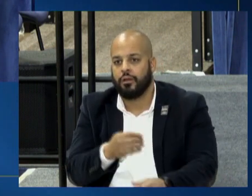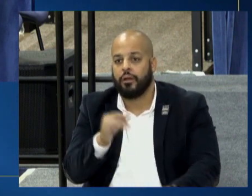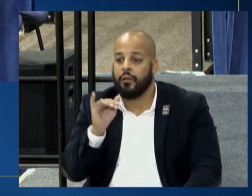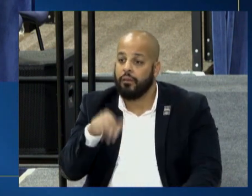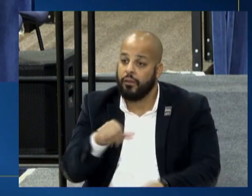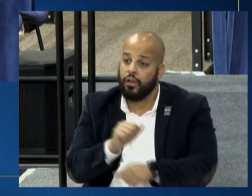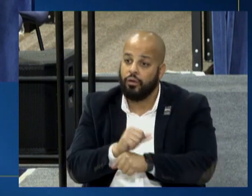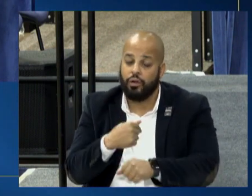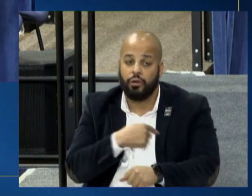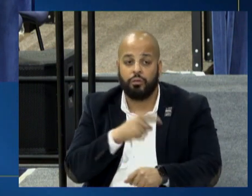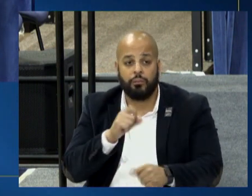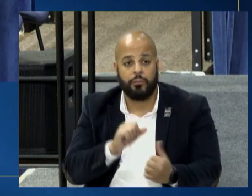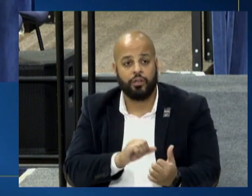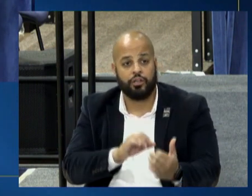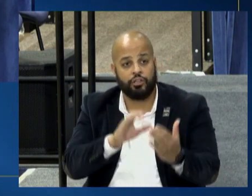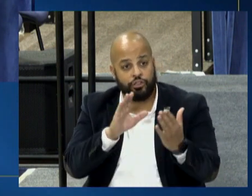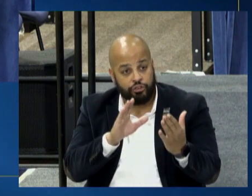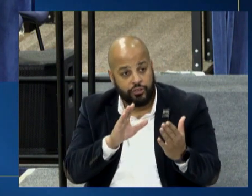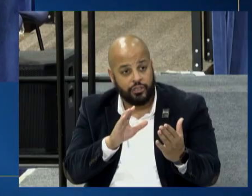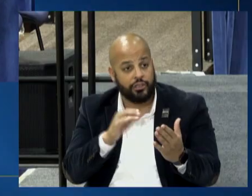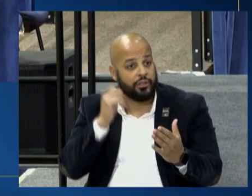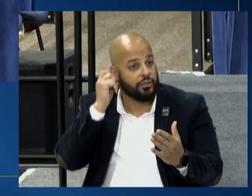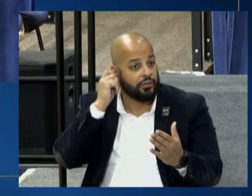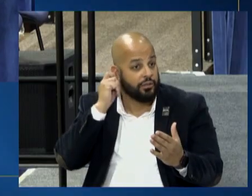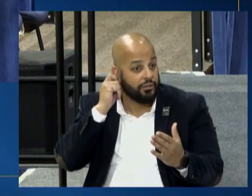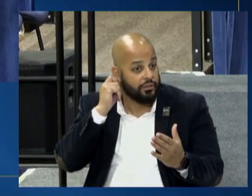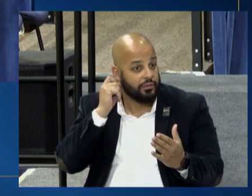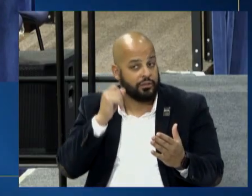addressed. Or these are the challenges that we've sought to address through our work over